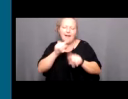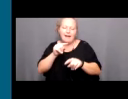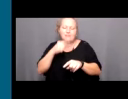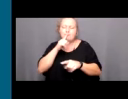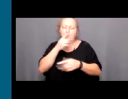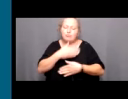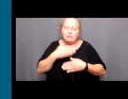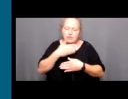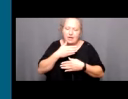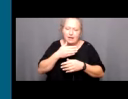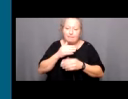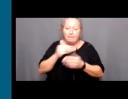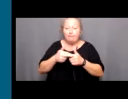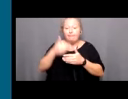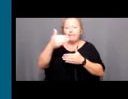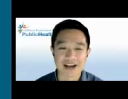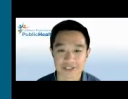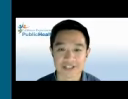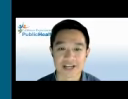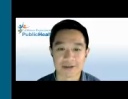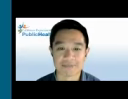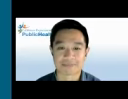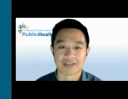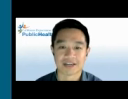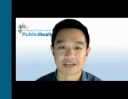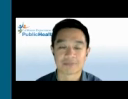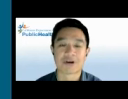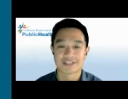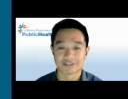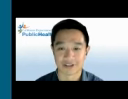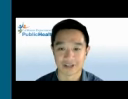Our next presenters comprise a